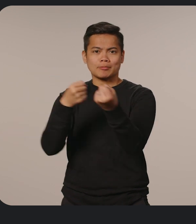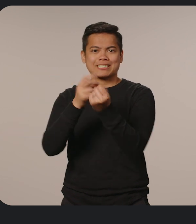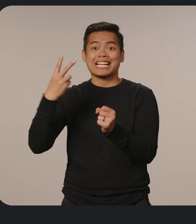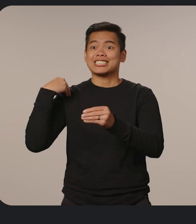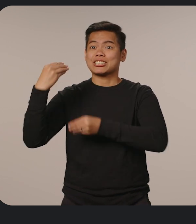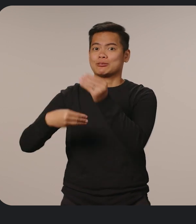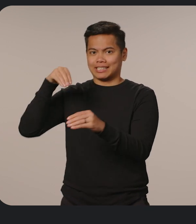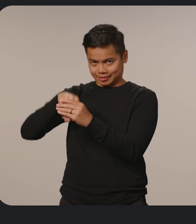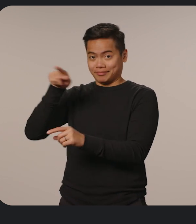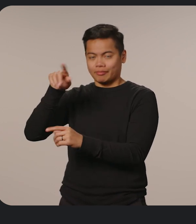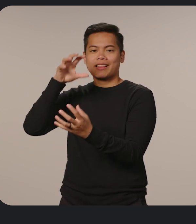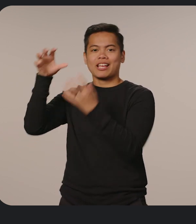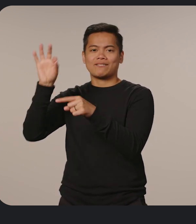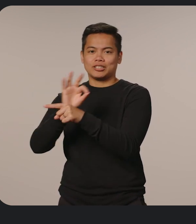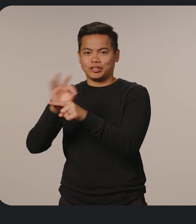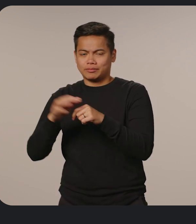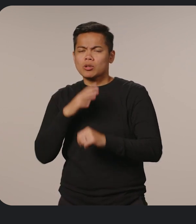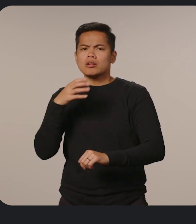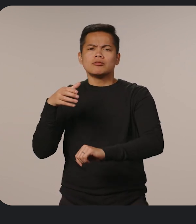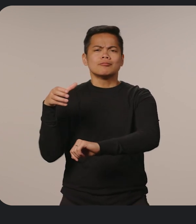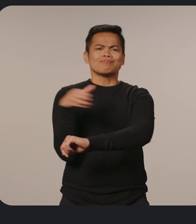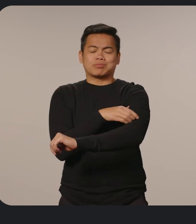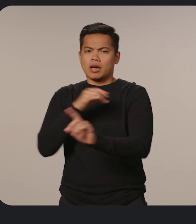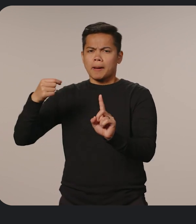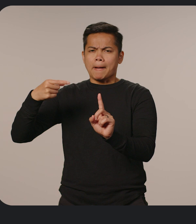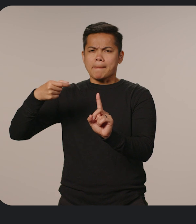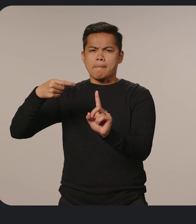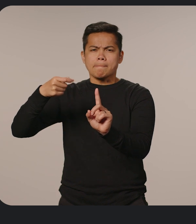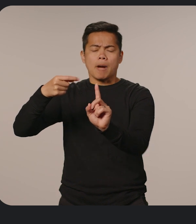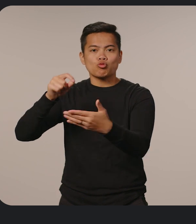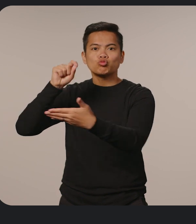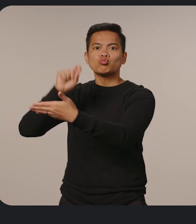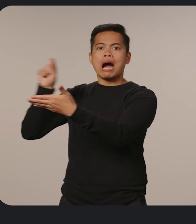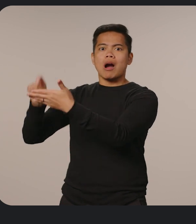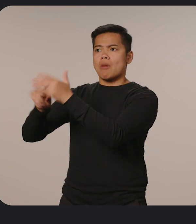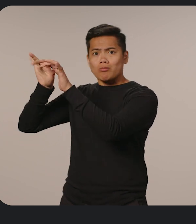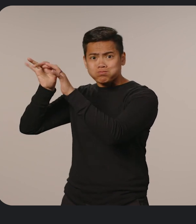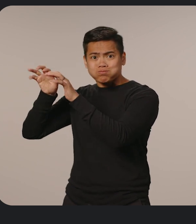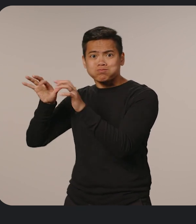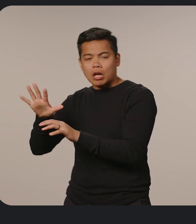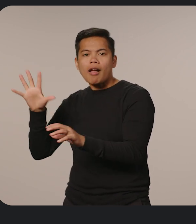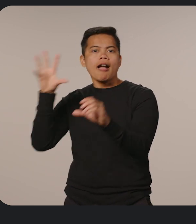cloud functions with this powerful addition you can trigger functions based on rights to a